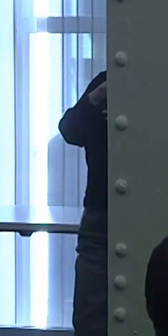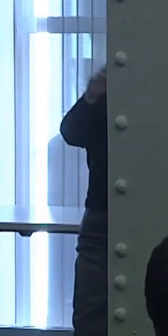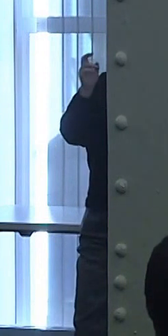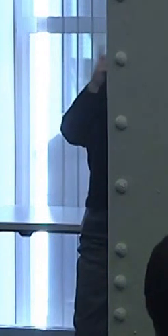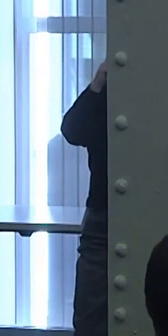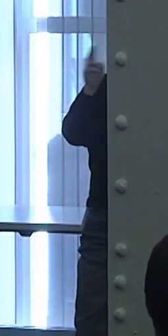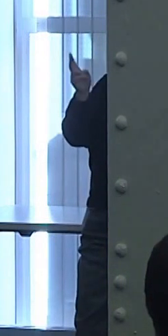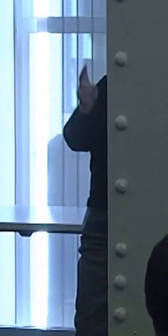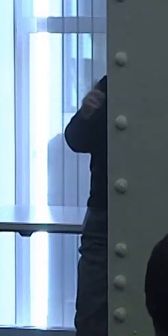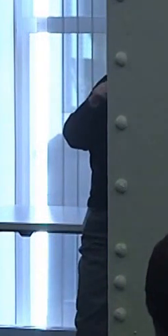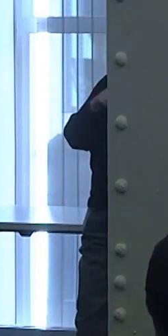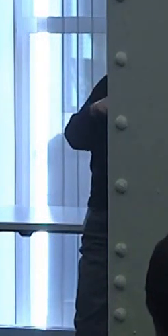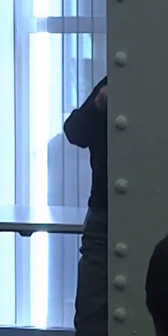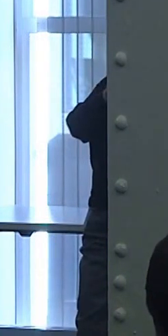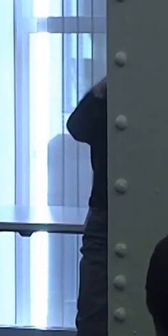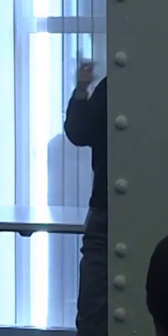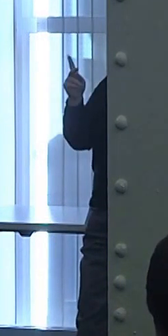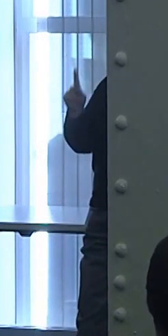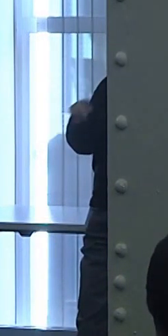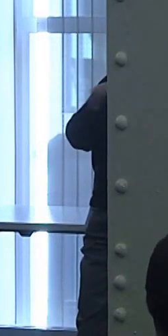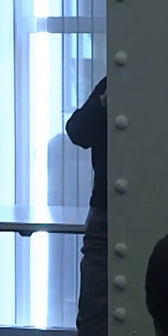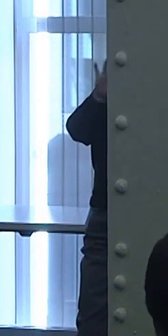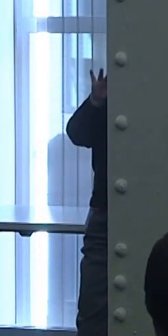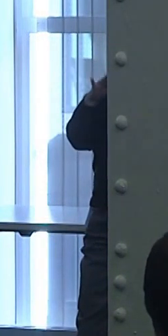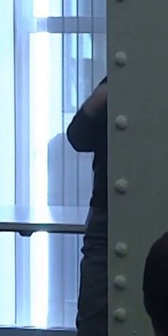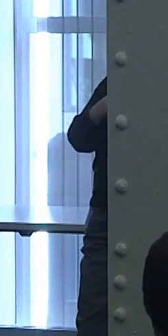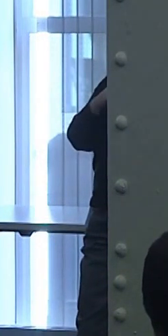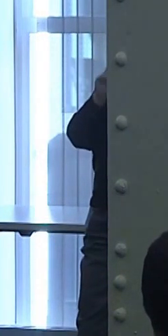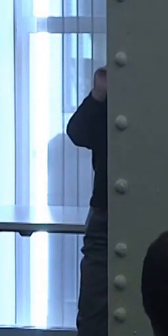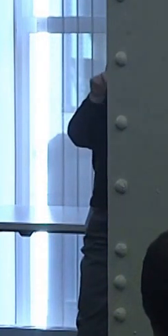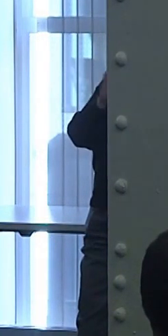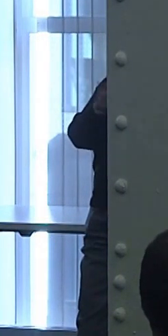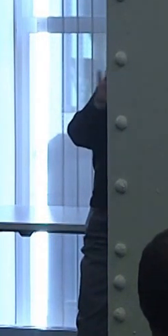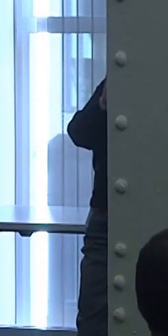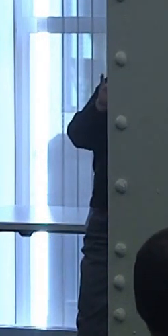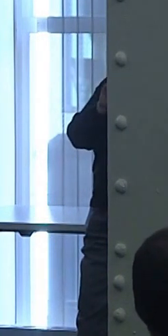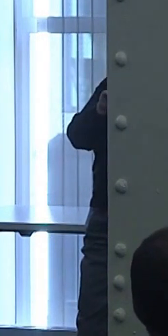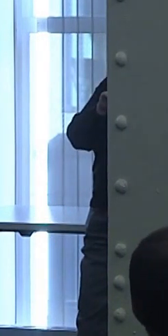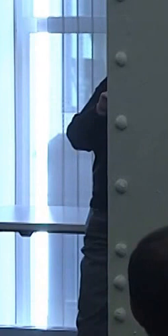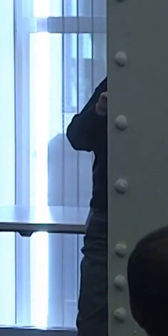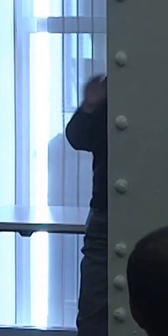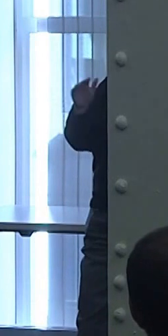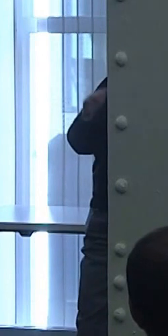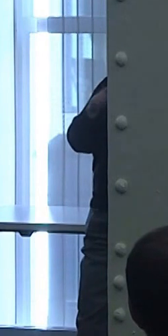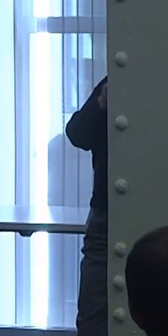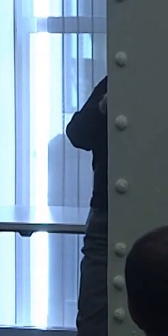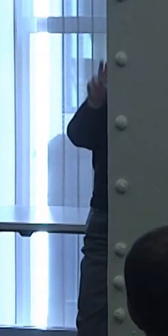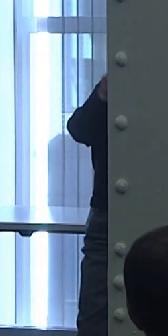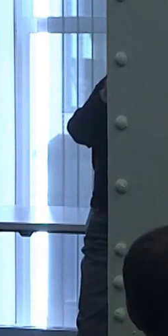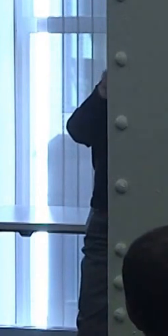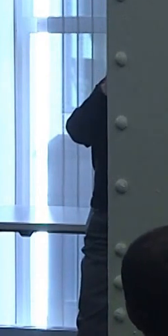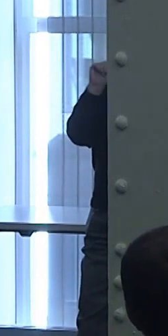Alisha was the first person in her family to attend college. At the University of Arizona,